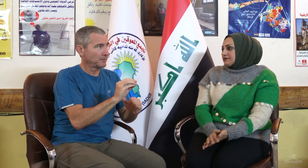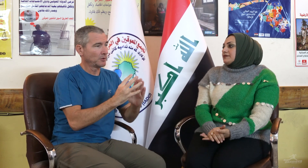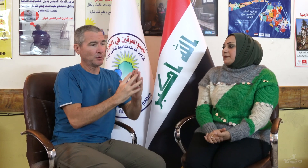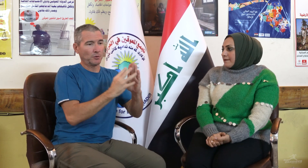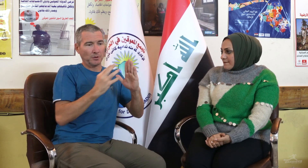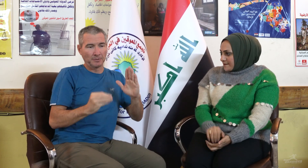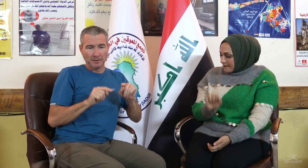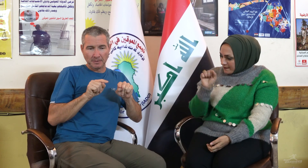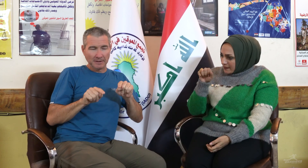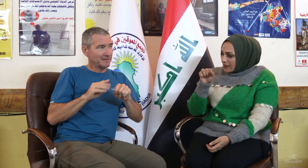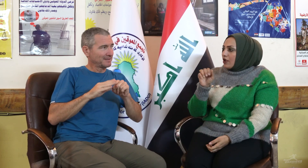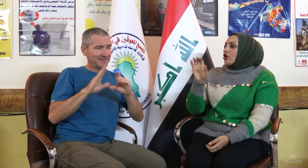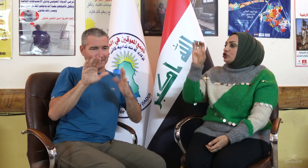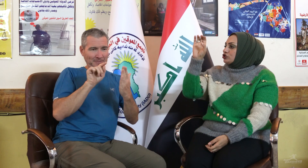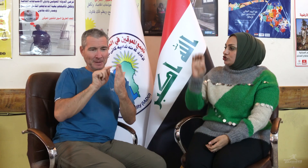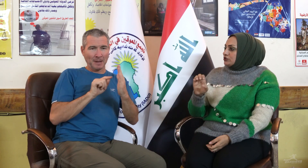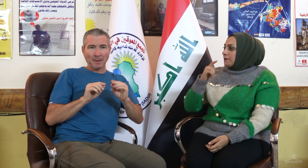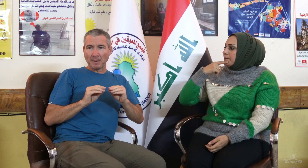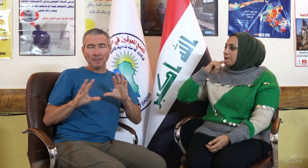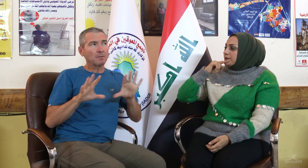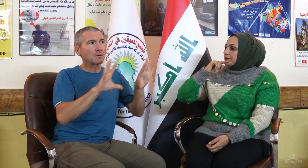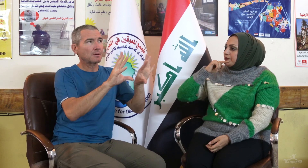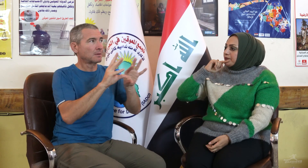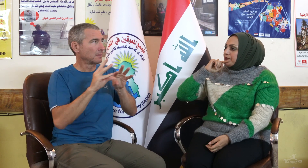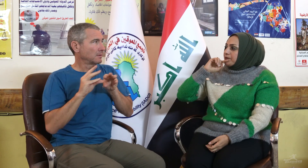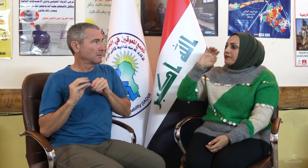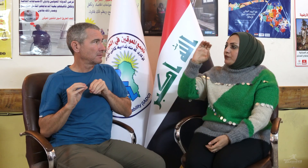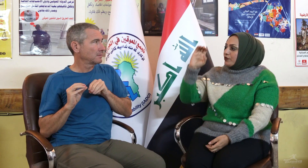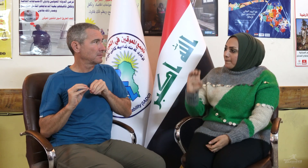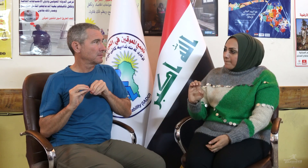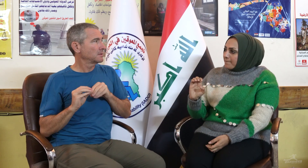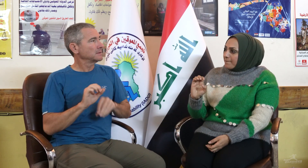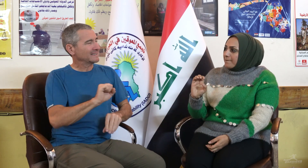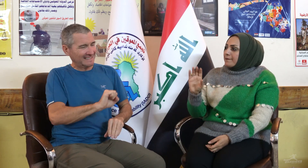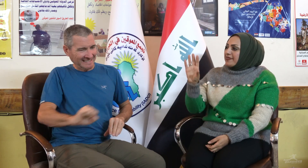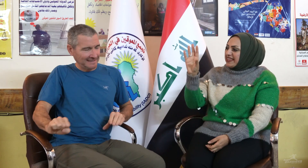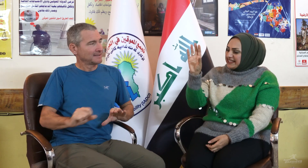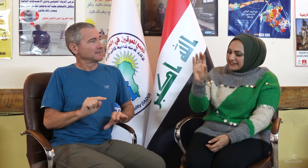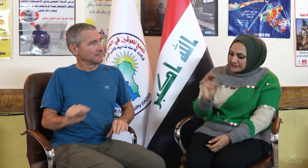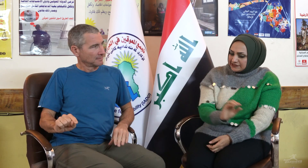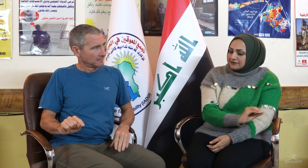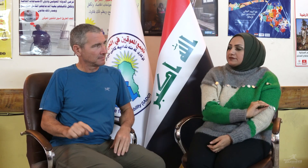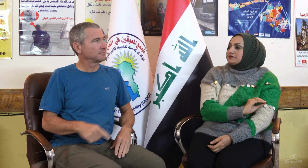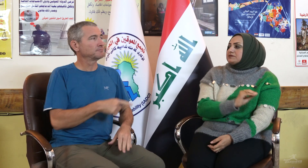replicate it here and beyond. To continue expanding south, yes.